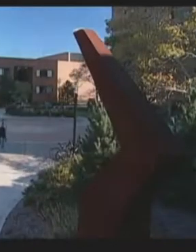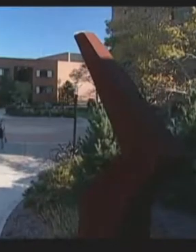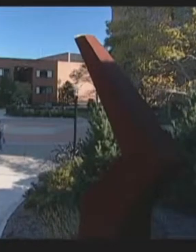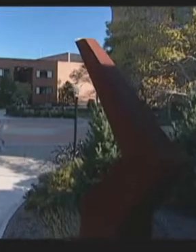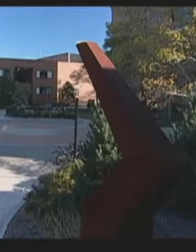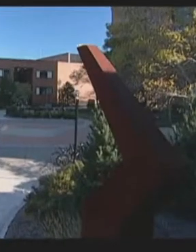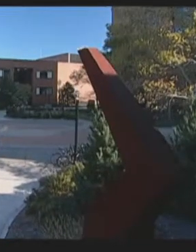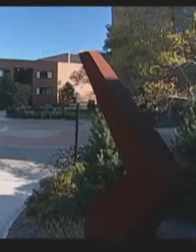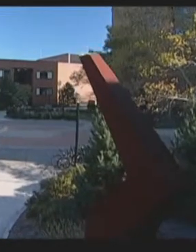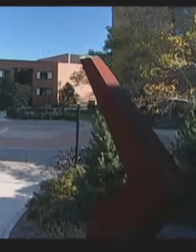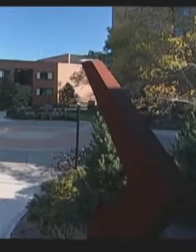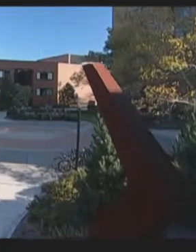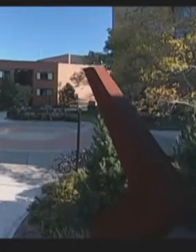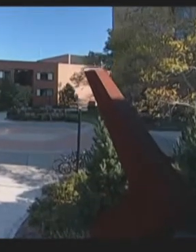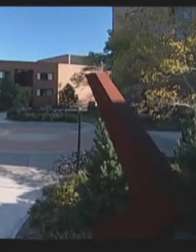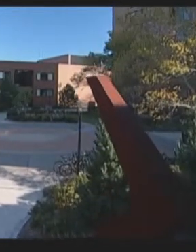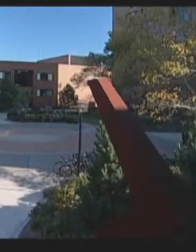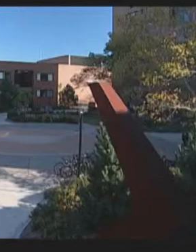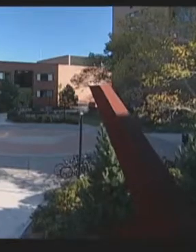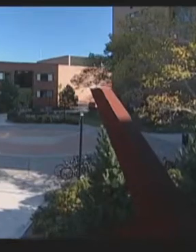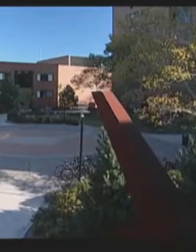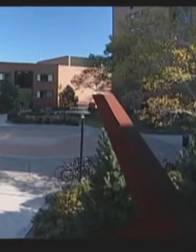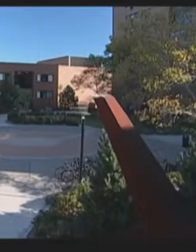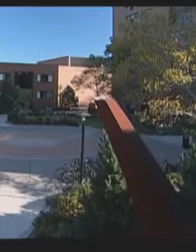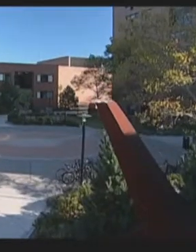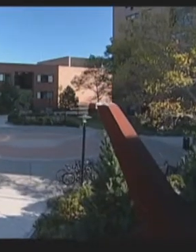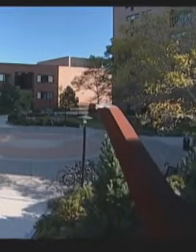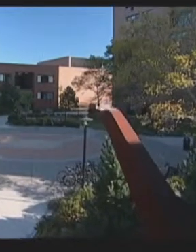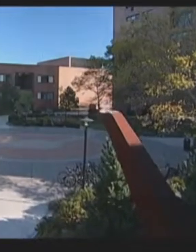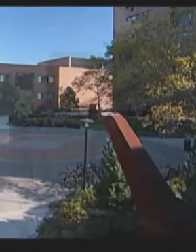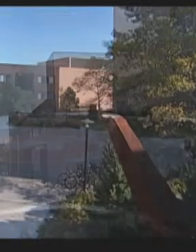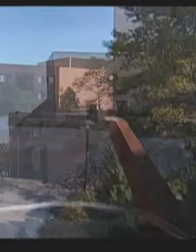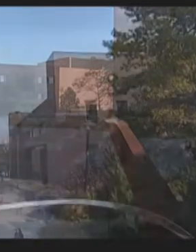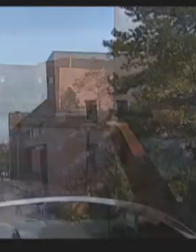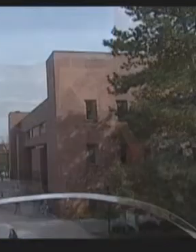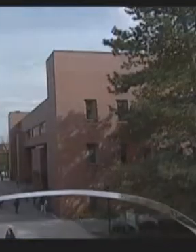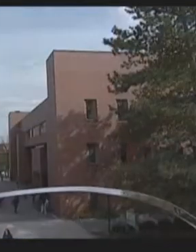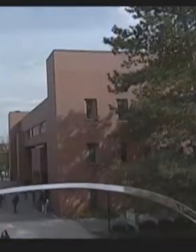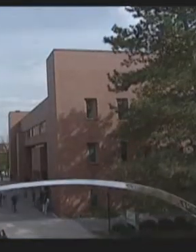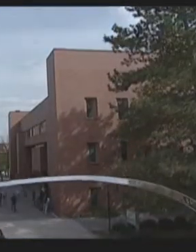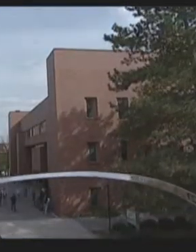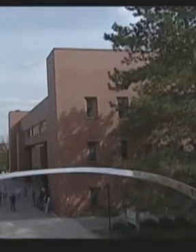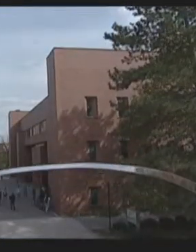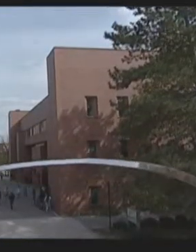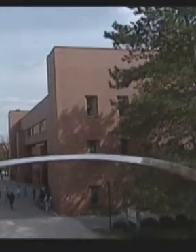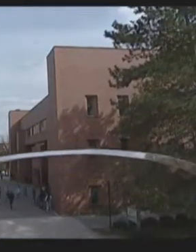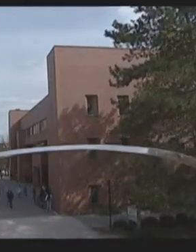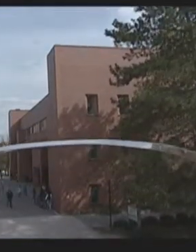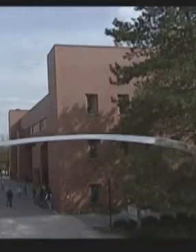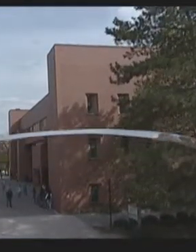a great place for deaf and hard-of-hearing people to get an education, but it permeates through the whole community.